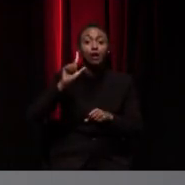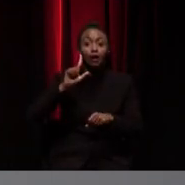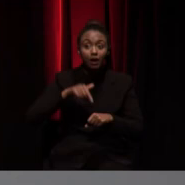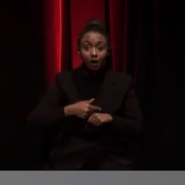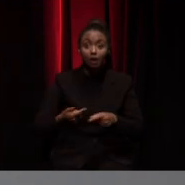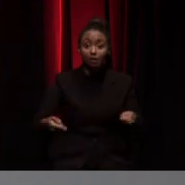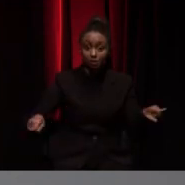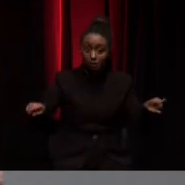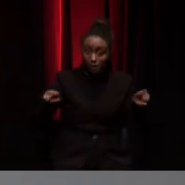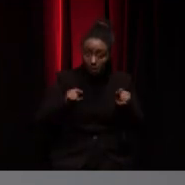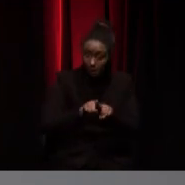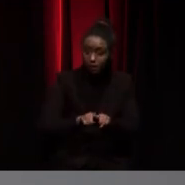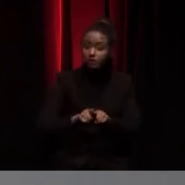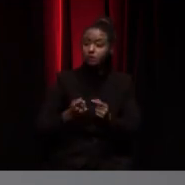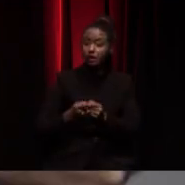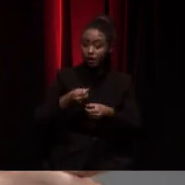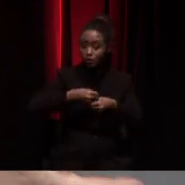of involvement and event.